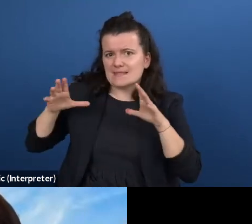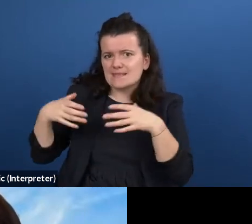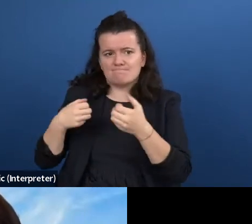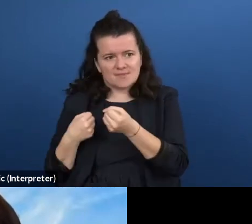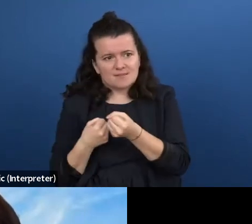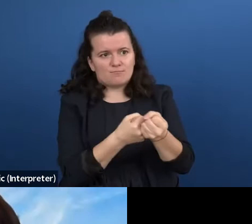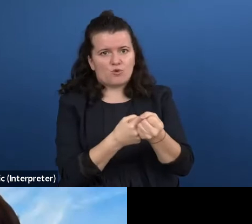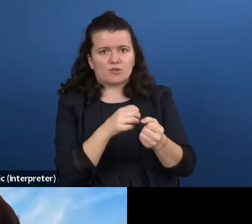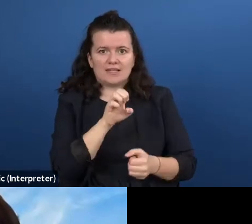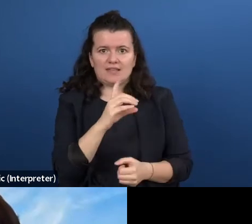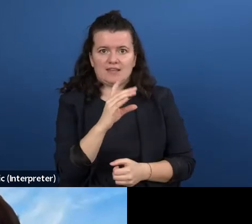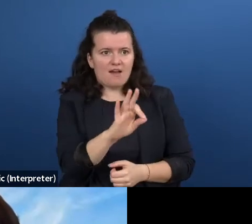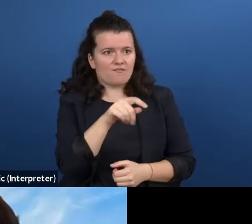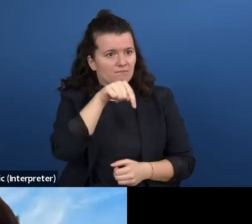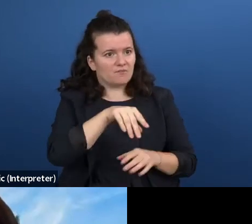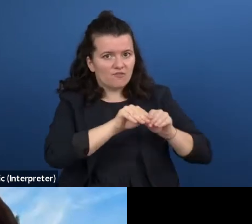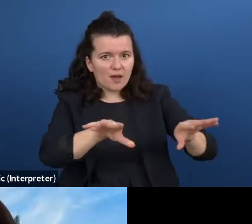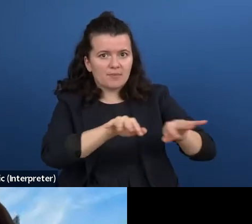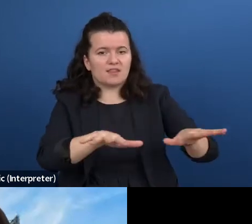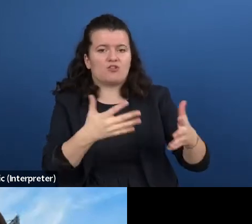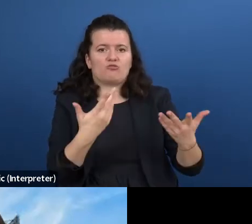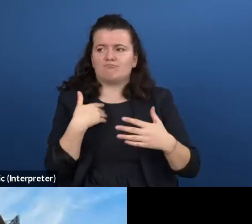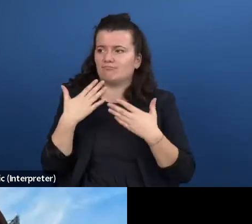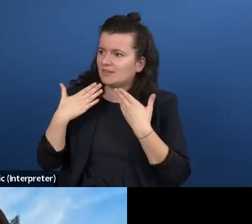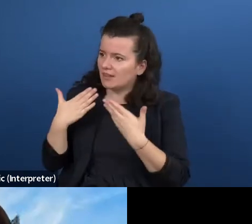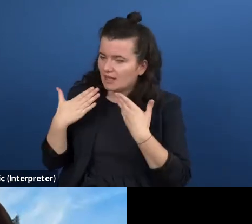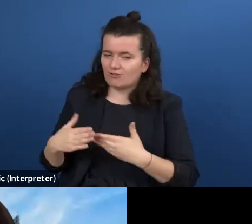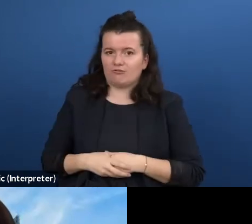in terms of trafficking and sexual exploitation